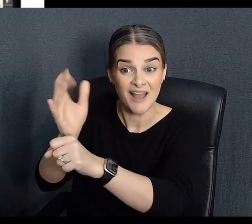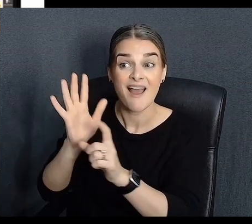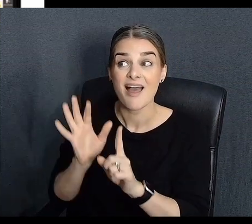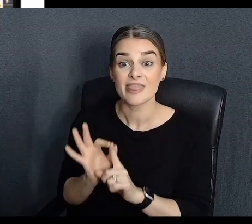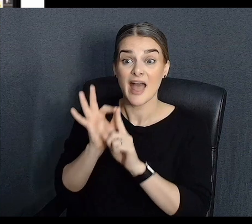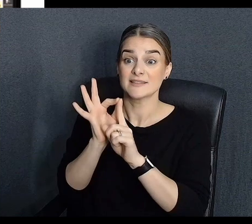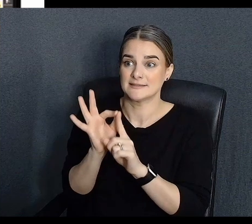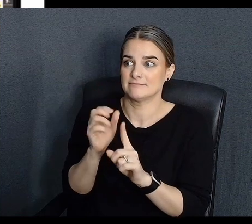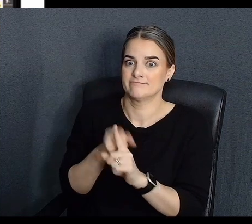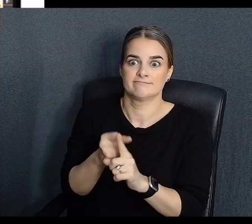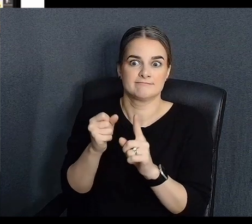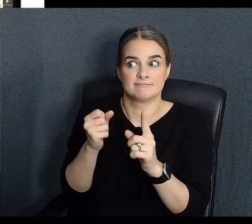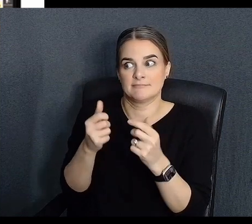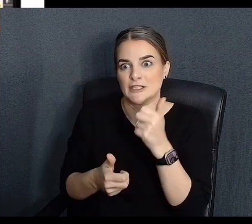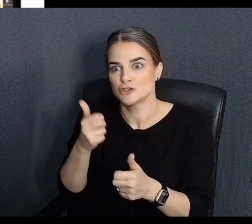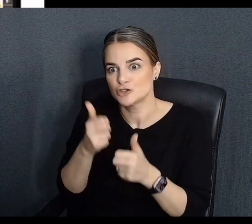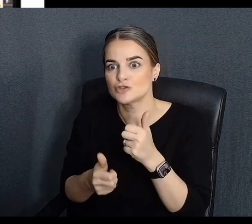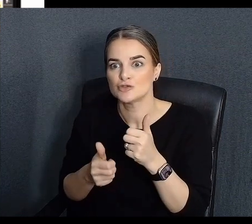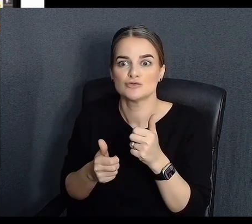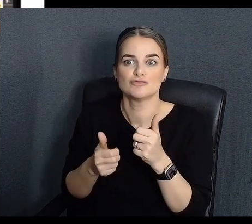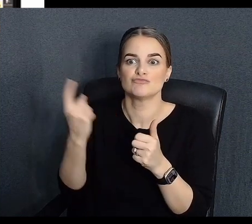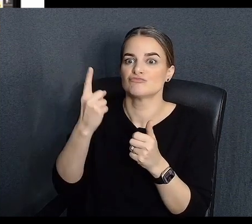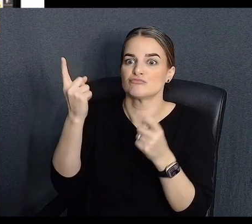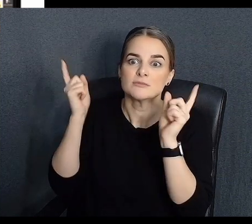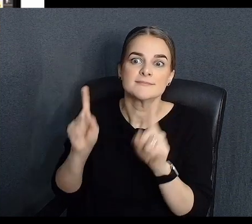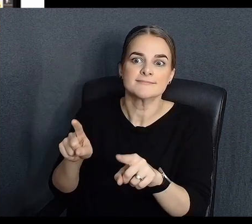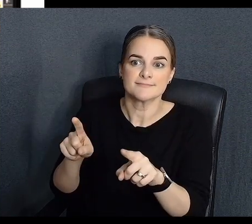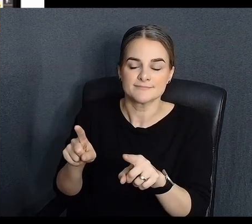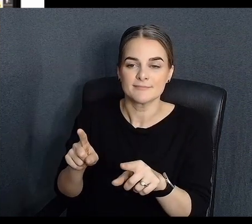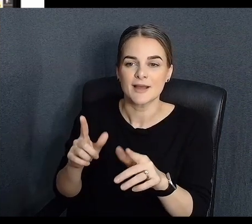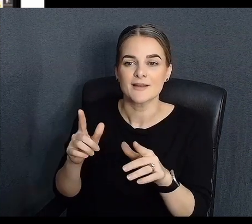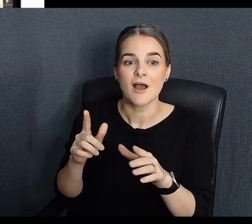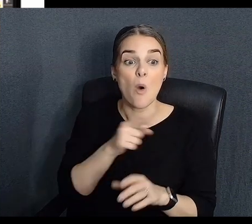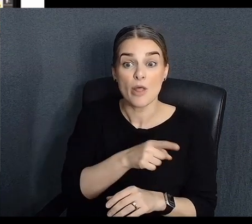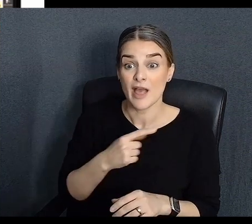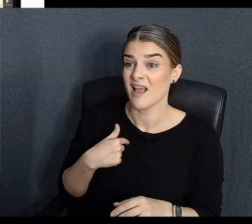But a lot of times, if it's just like, oh, we made a mistake, I actually don't like this app, I